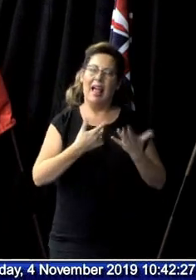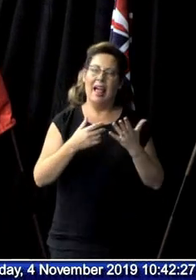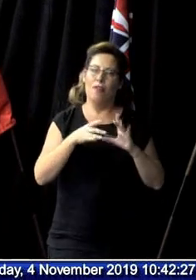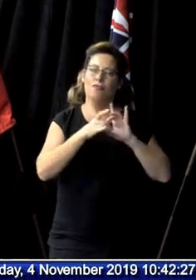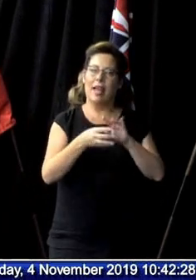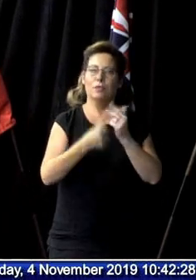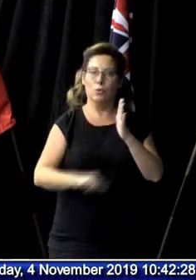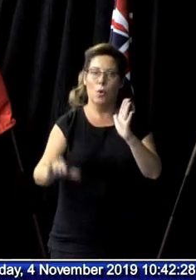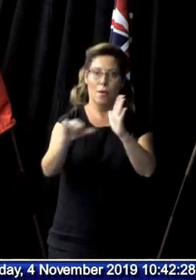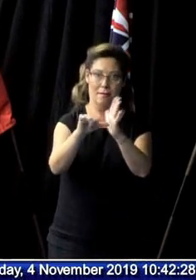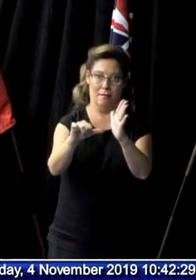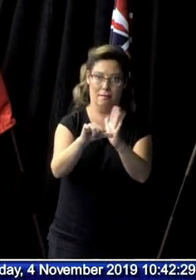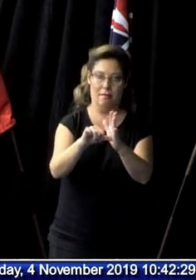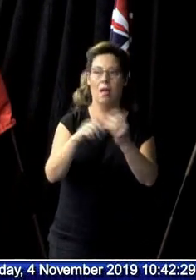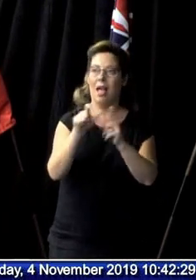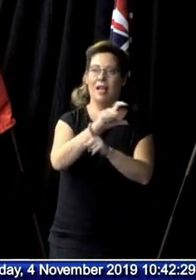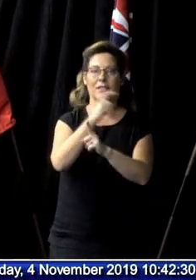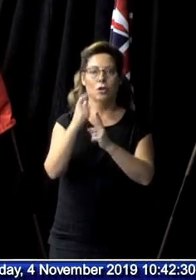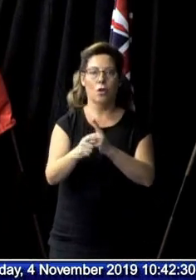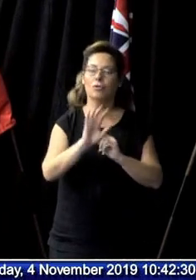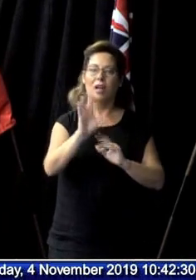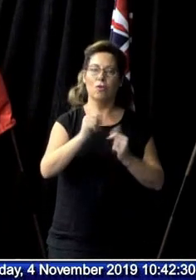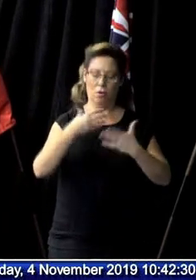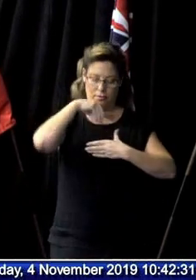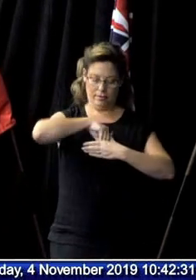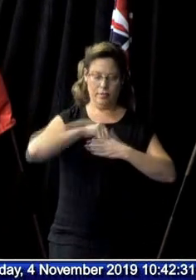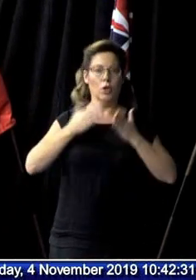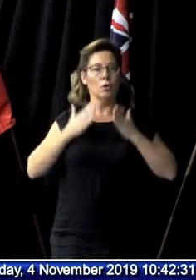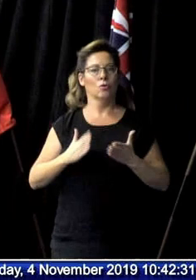The significance of this is that Australia, like other signatories to the convention,